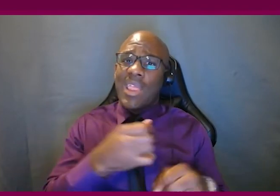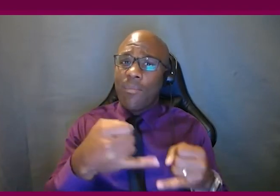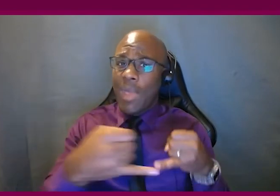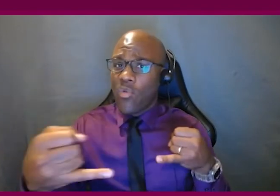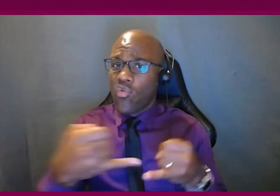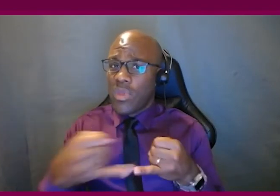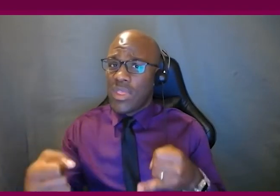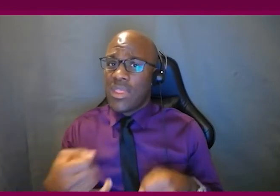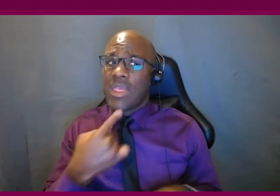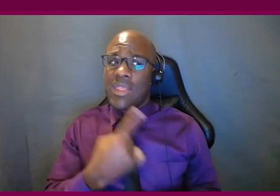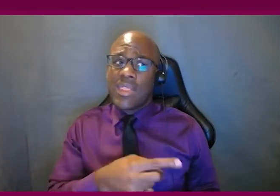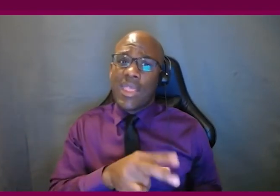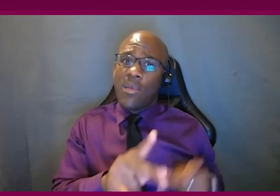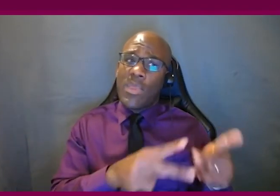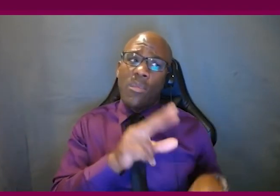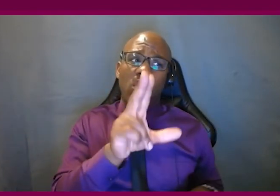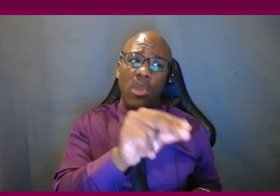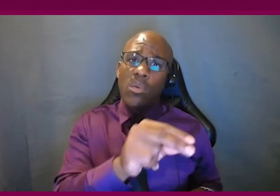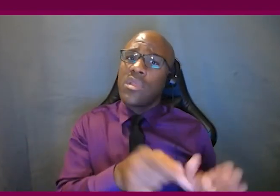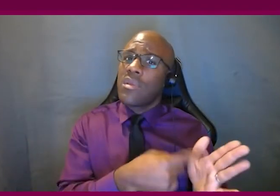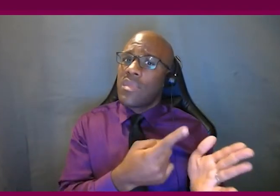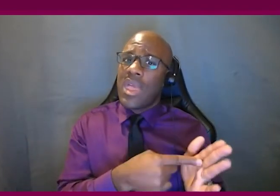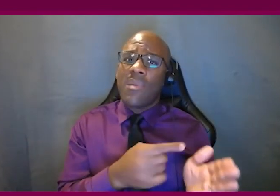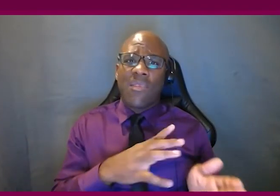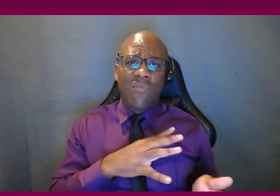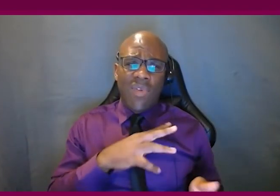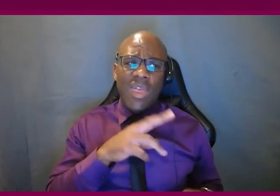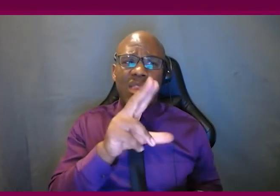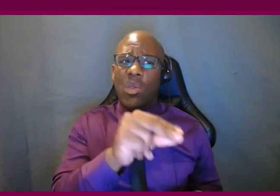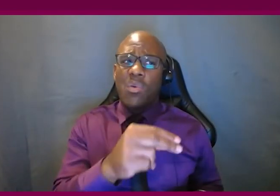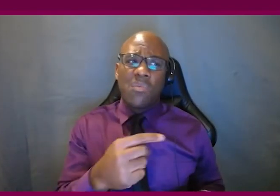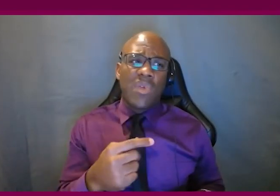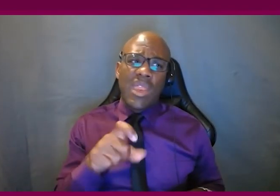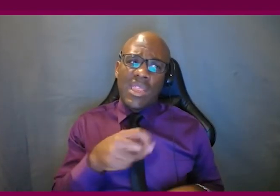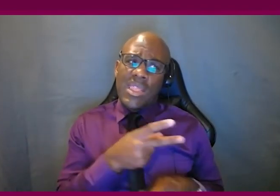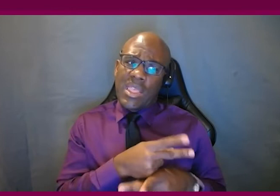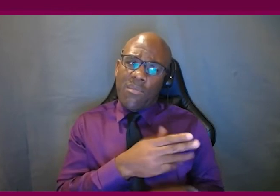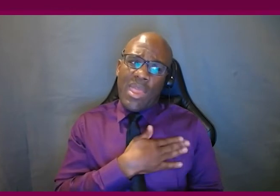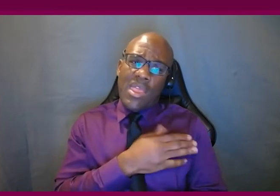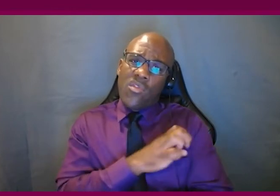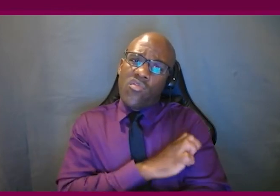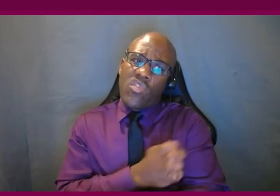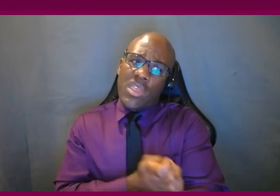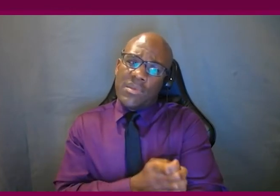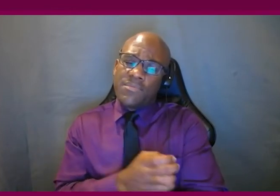doing things, disabled people are asked a lot to give their perspective and kind of speak for the community.